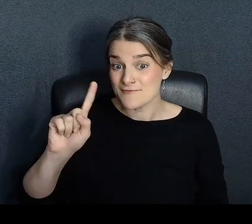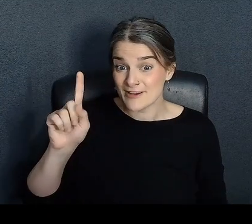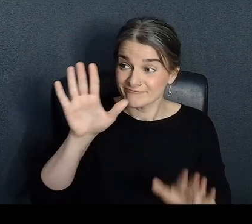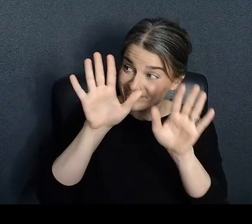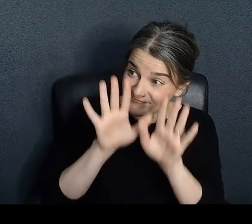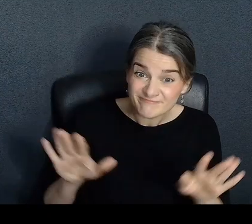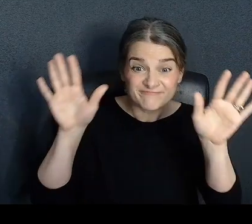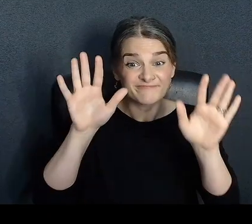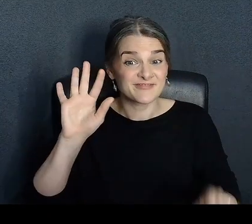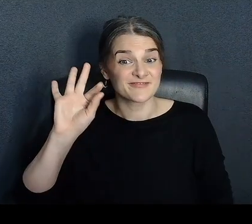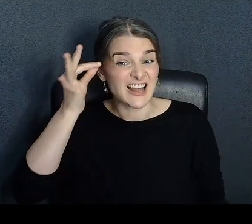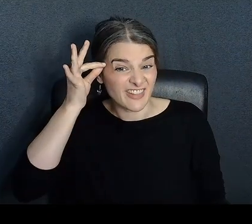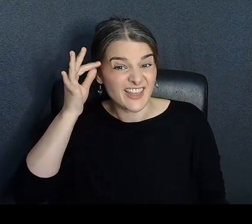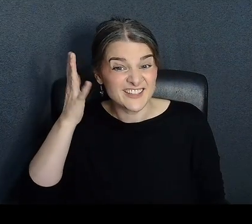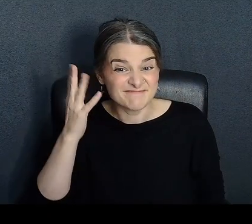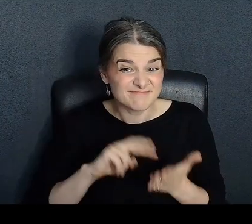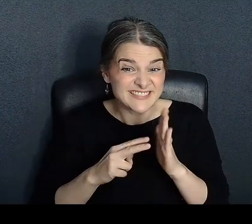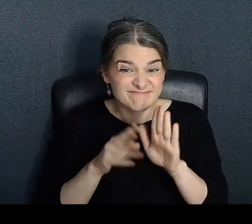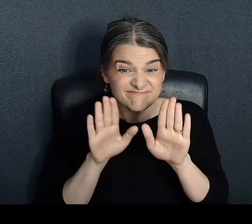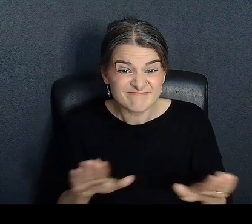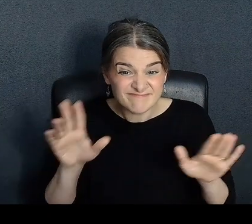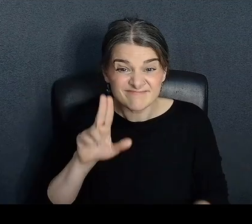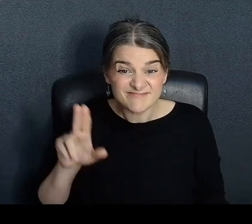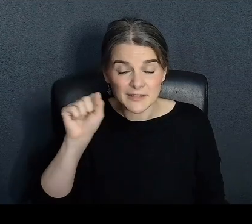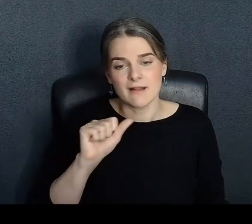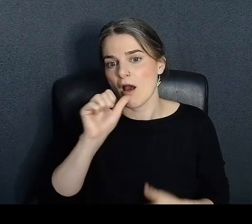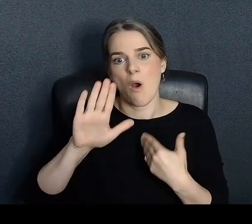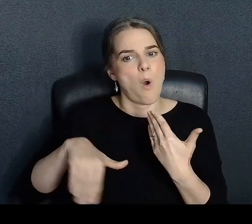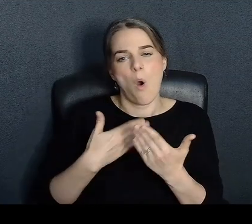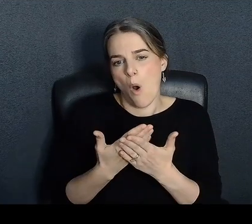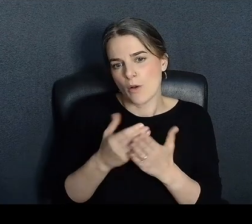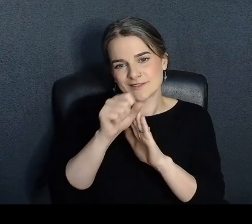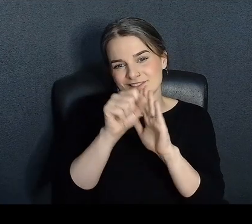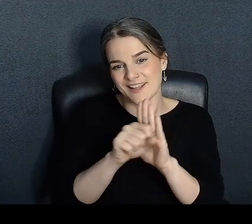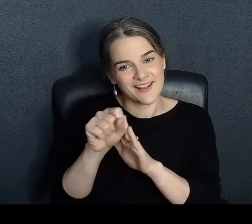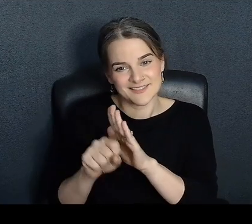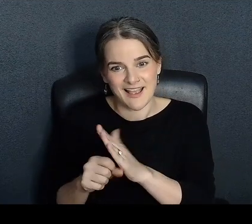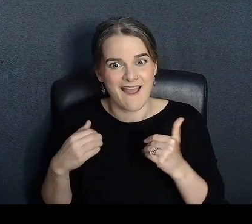So not all of the services are in each state, but most of them,